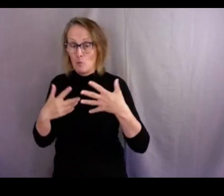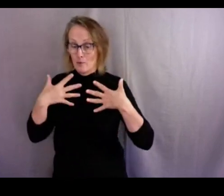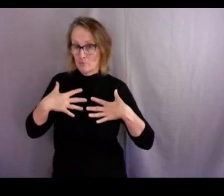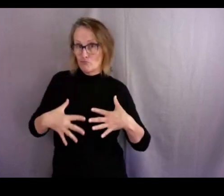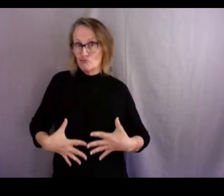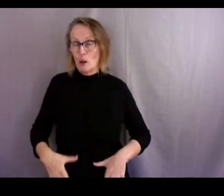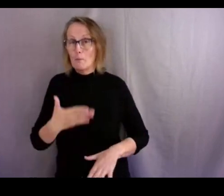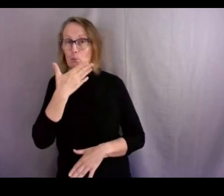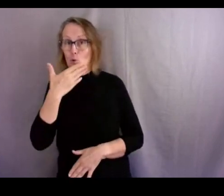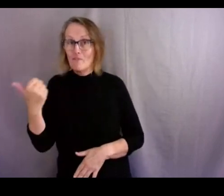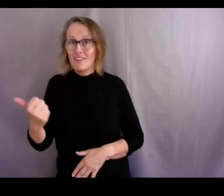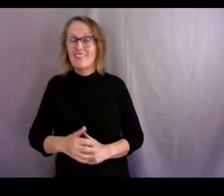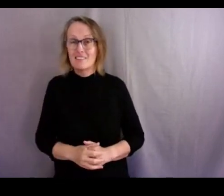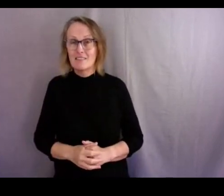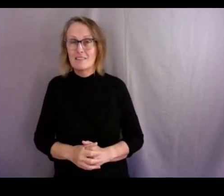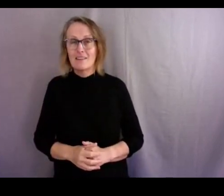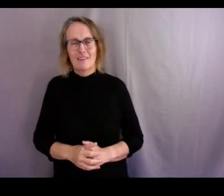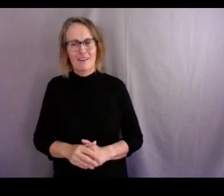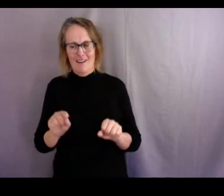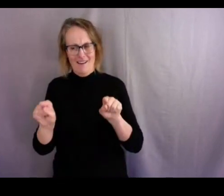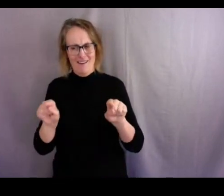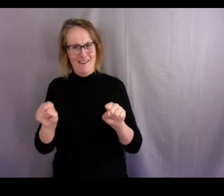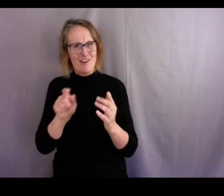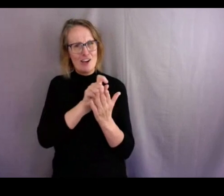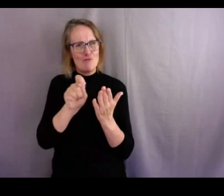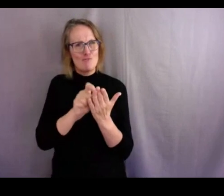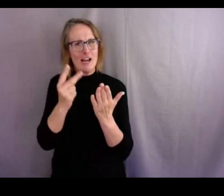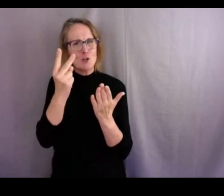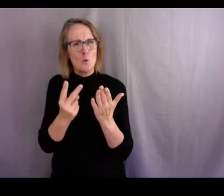This story seems to be too specific to be made up.